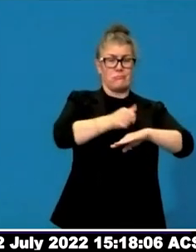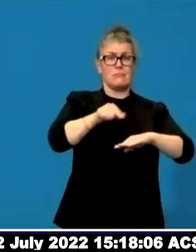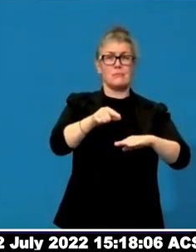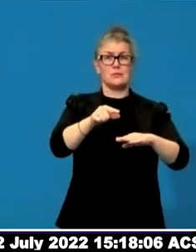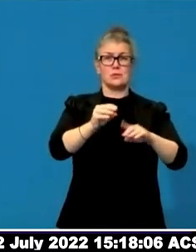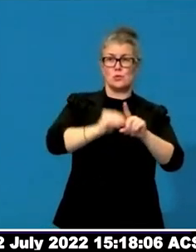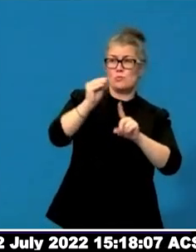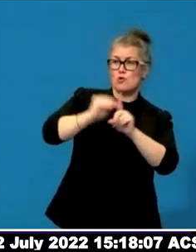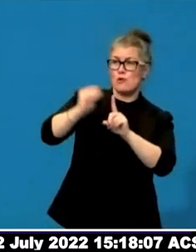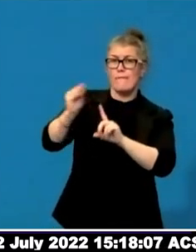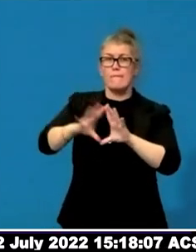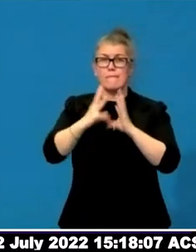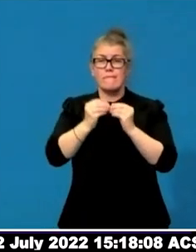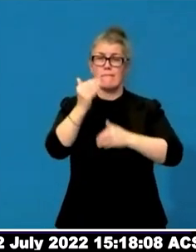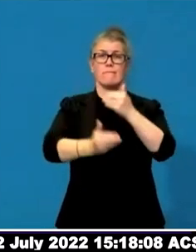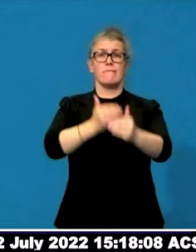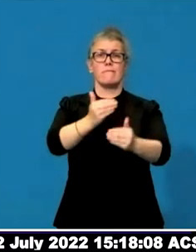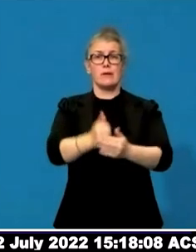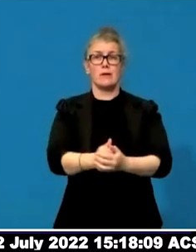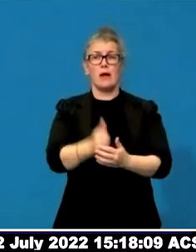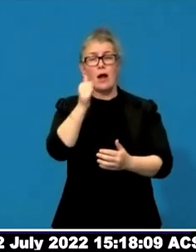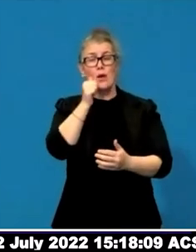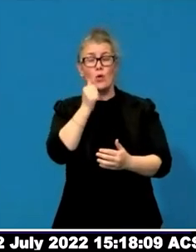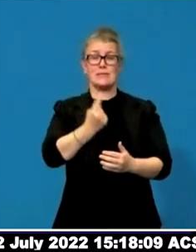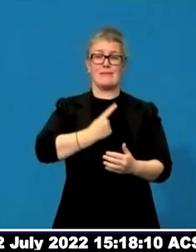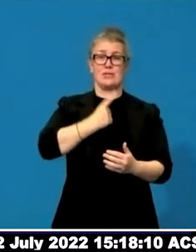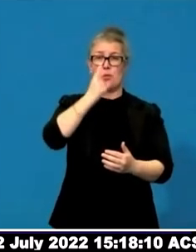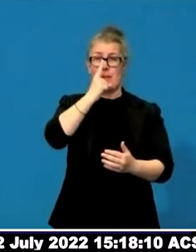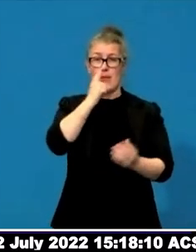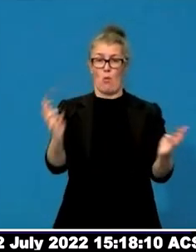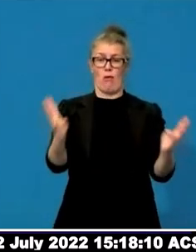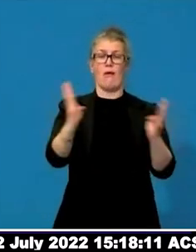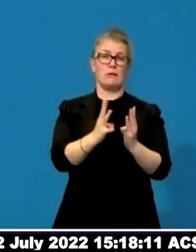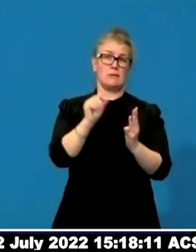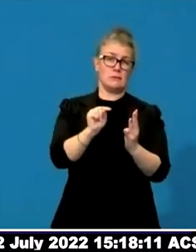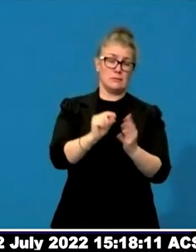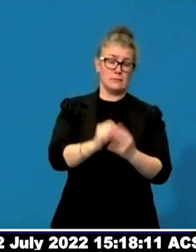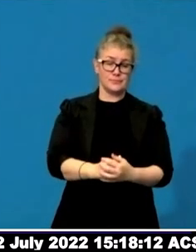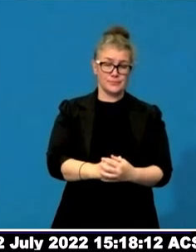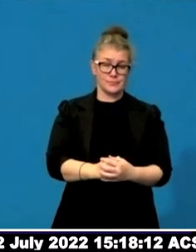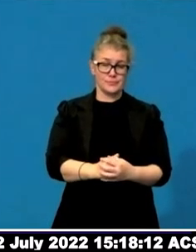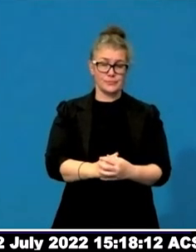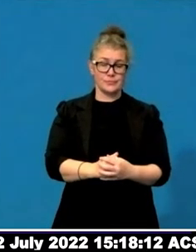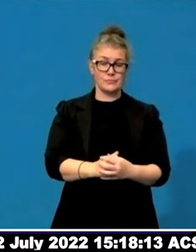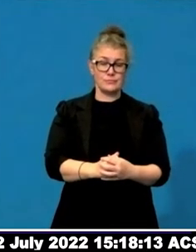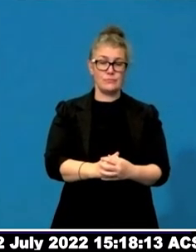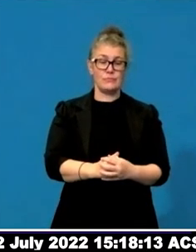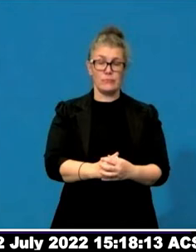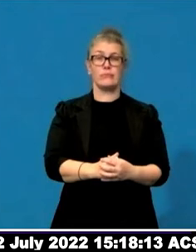It's done by individual people. So the remote or the very remote team -